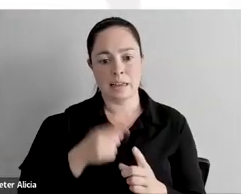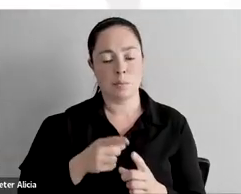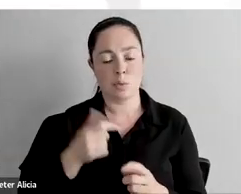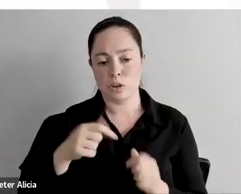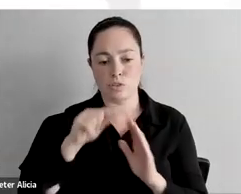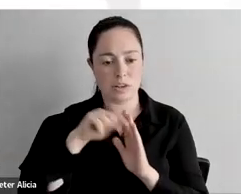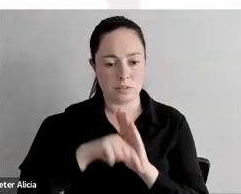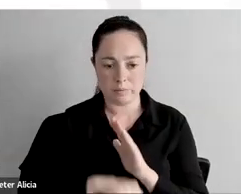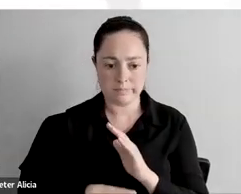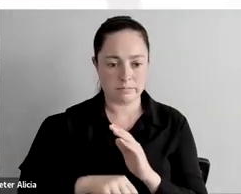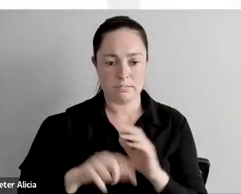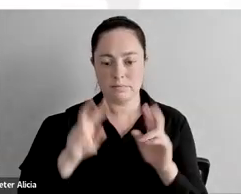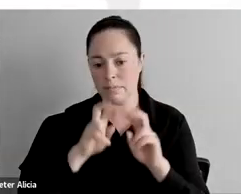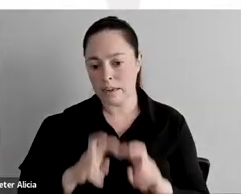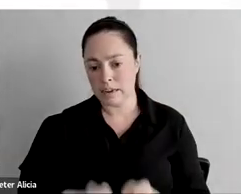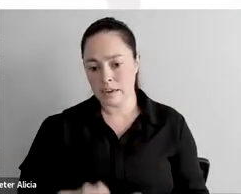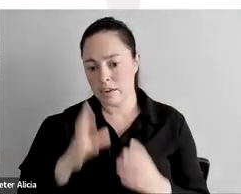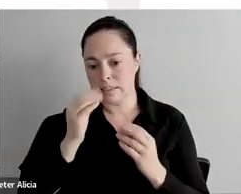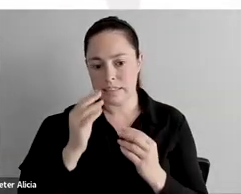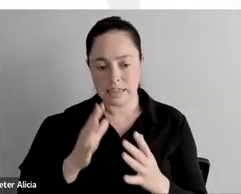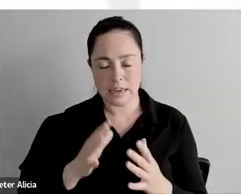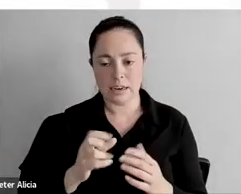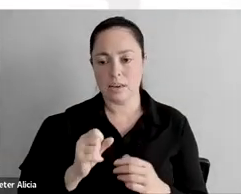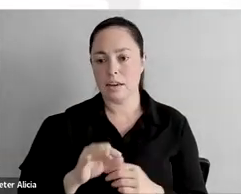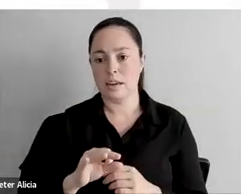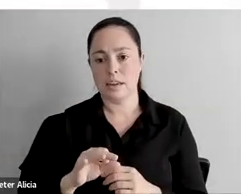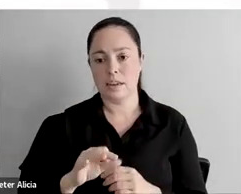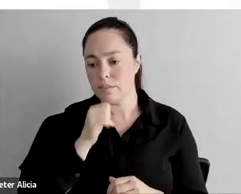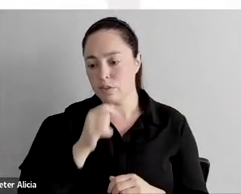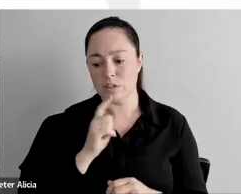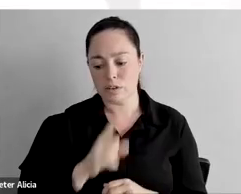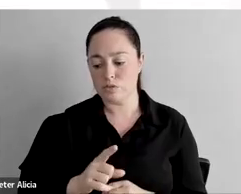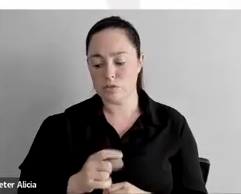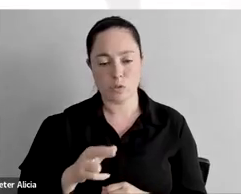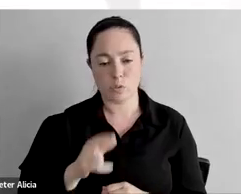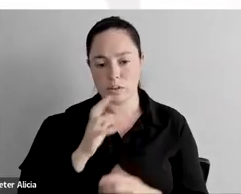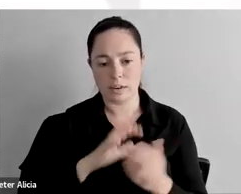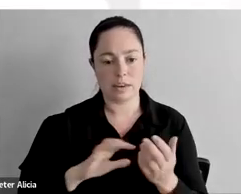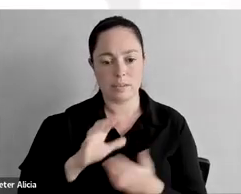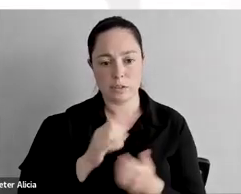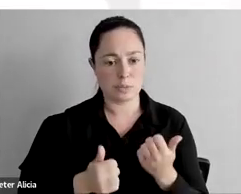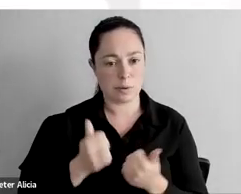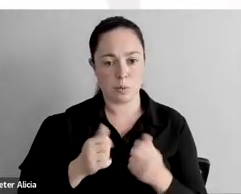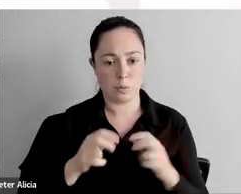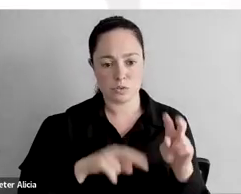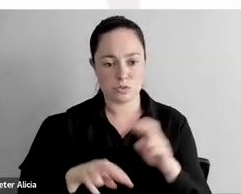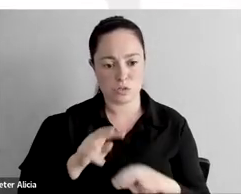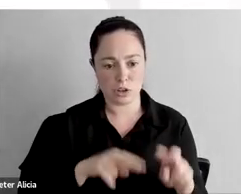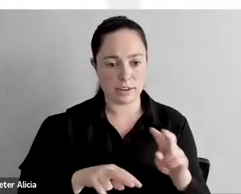data, and you're unsure or a little confused about what you're looking at, these